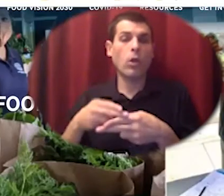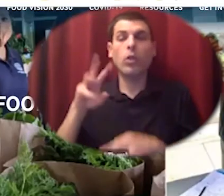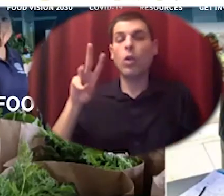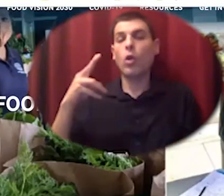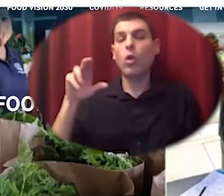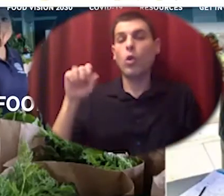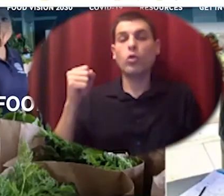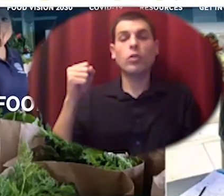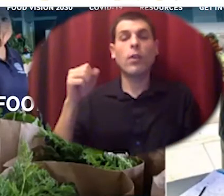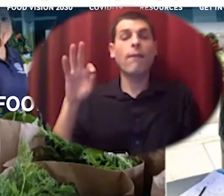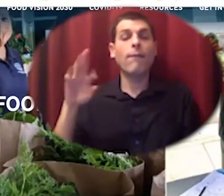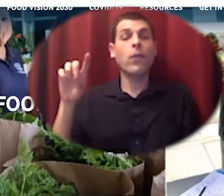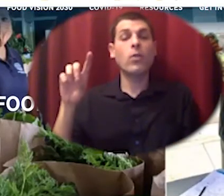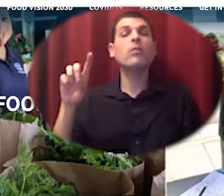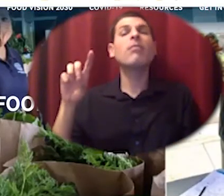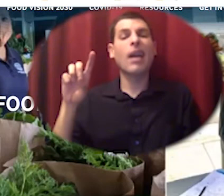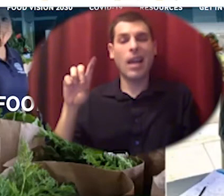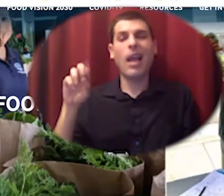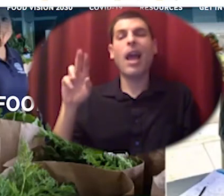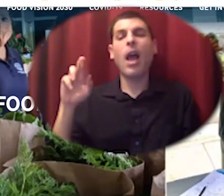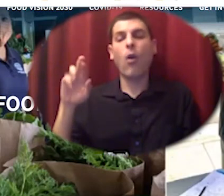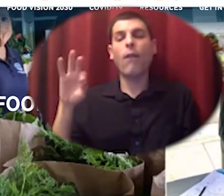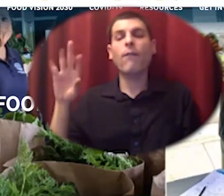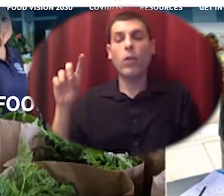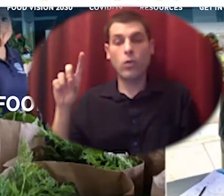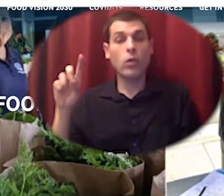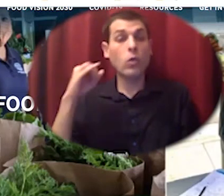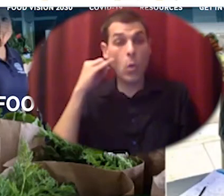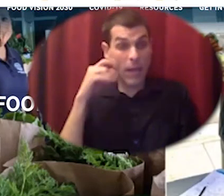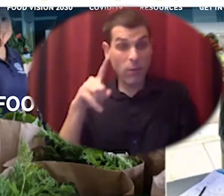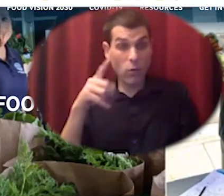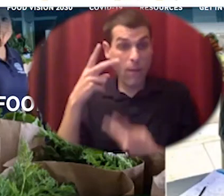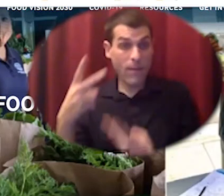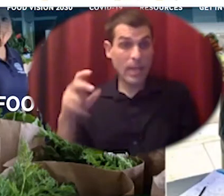if you go to the san diego food system alliance sdfsa.org website find their webinar